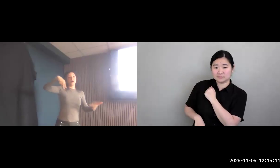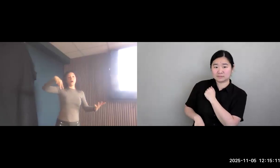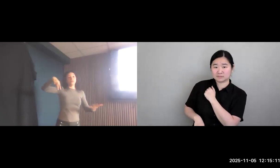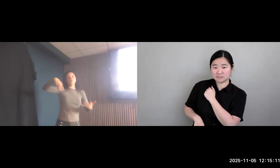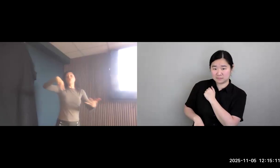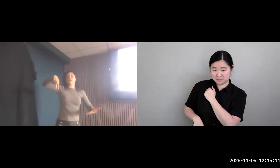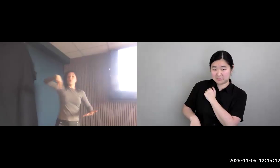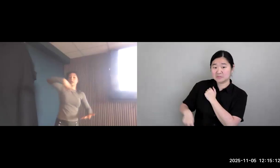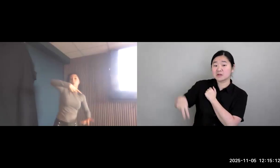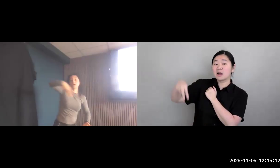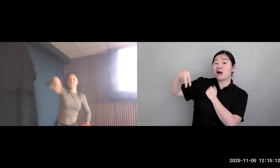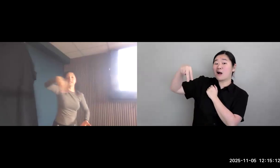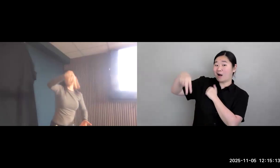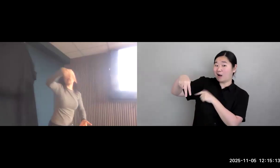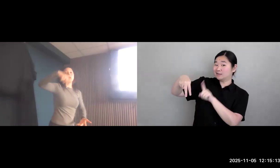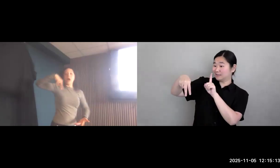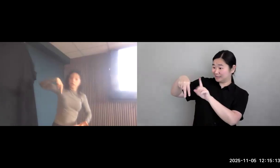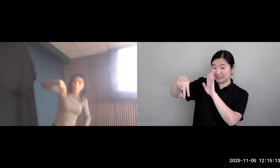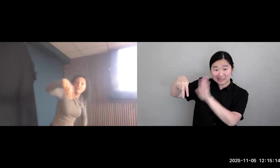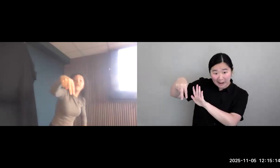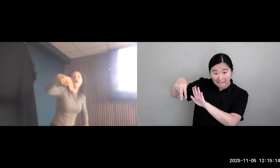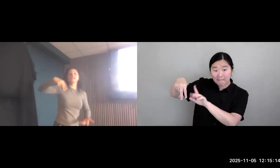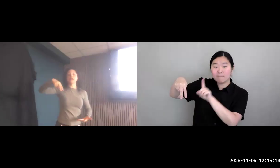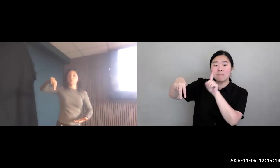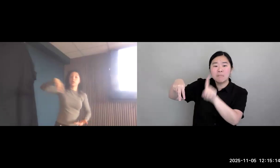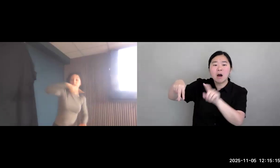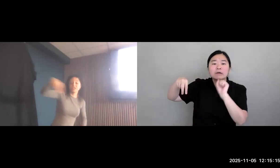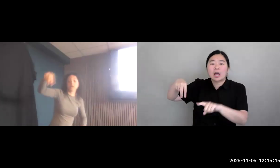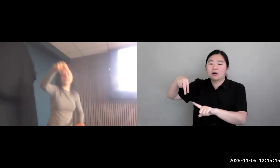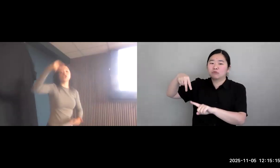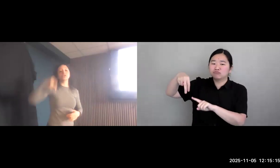the the movement, so I can walk in zigzag, I can walk fast, I can walk in different directions.